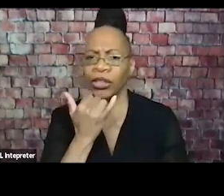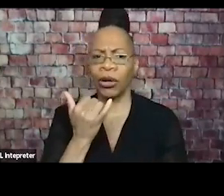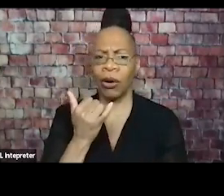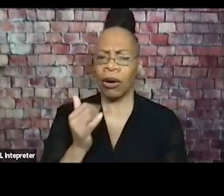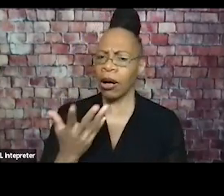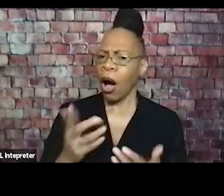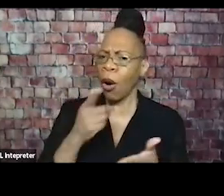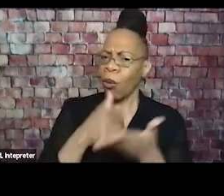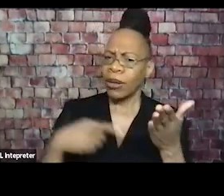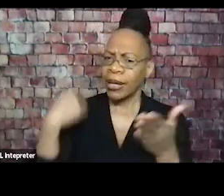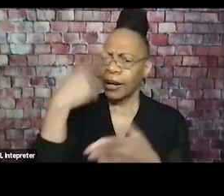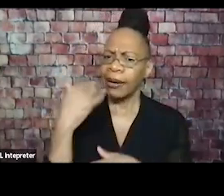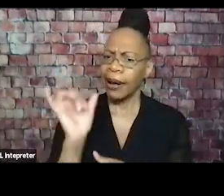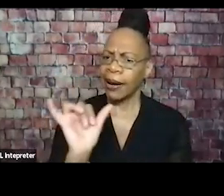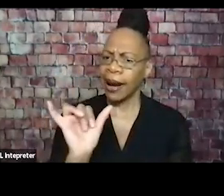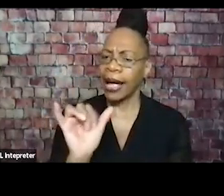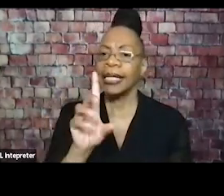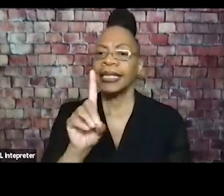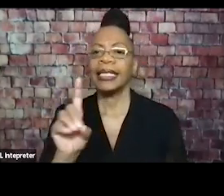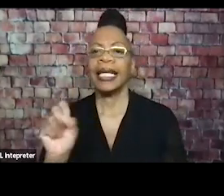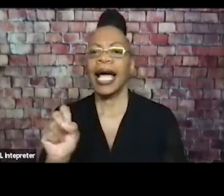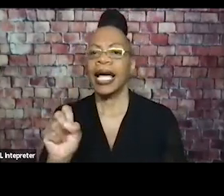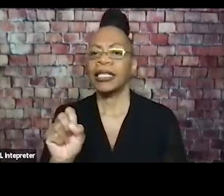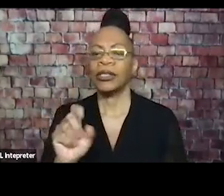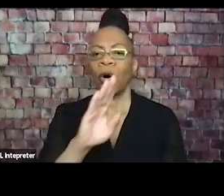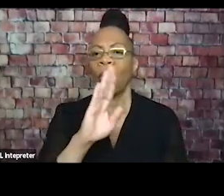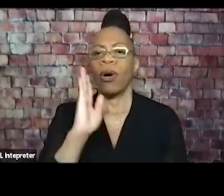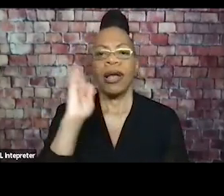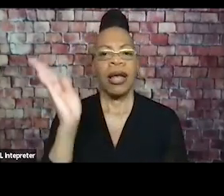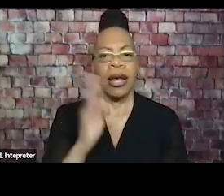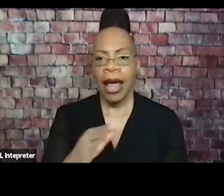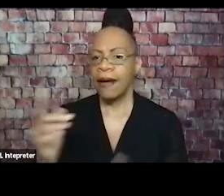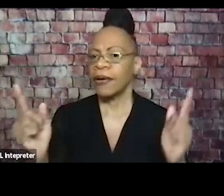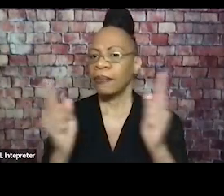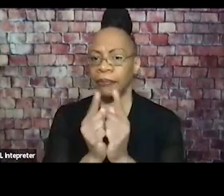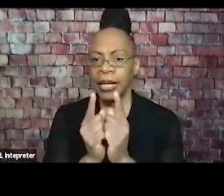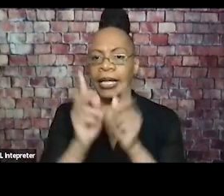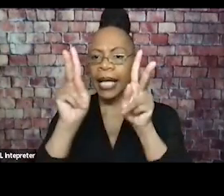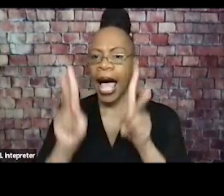The DDS examiner is never going to get to meet the applicant. So this is your chance